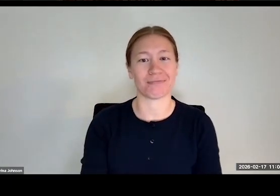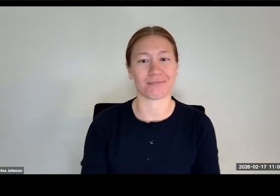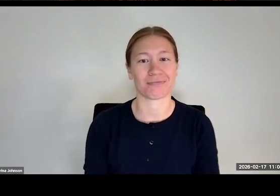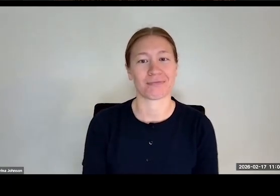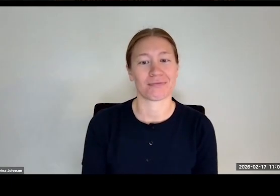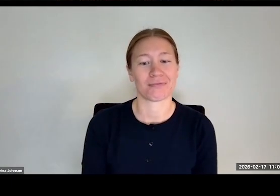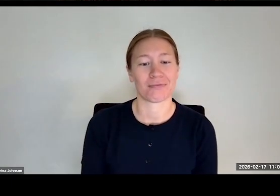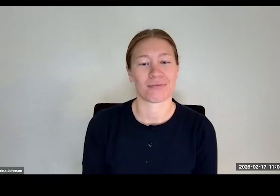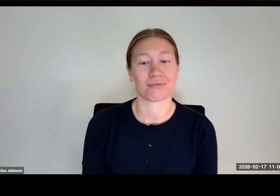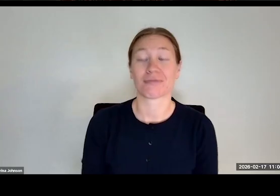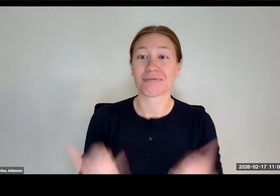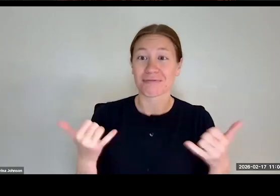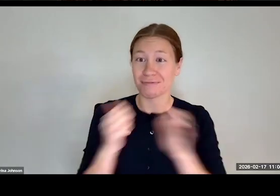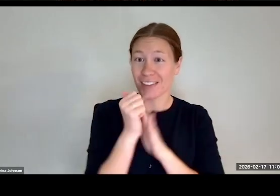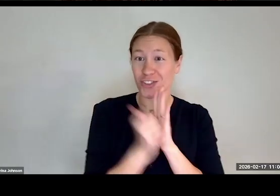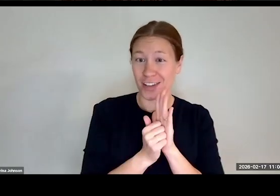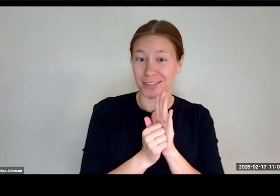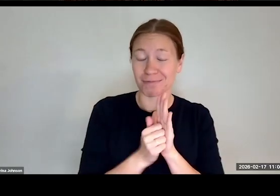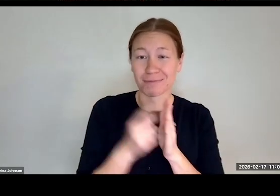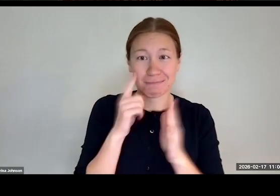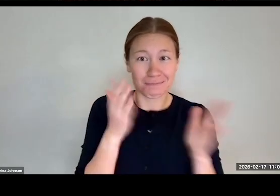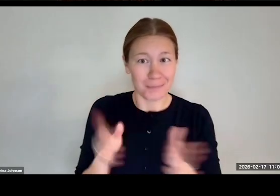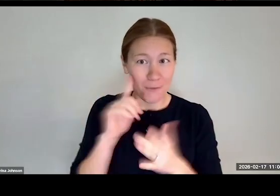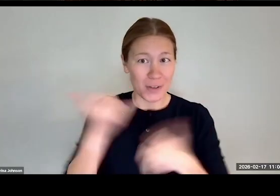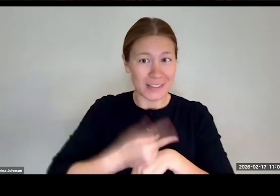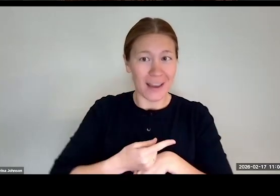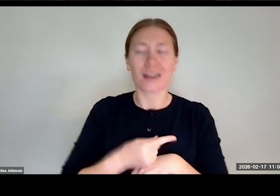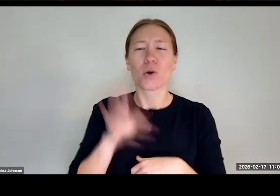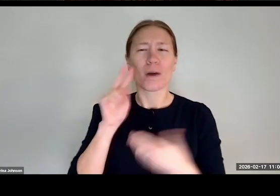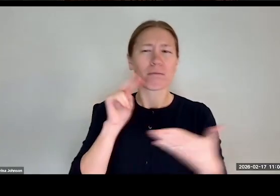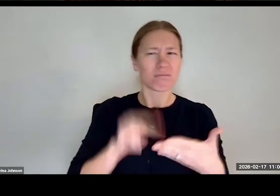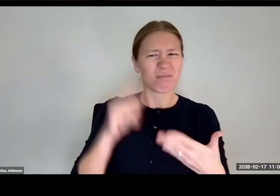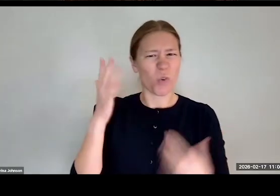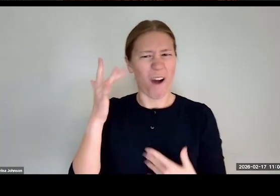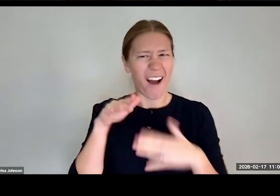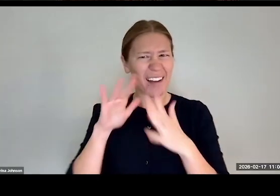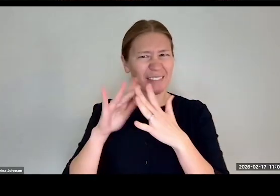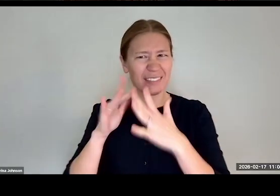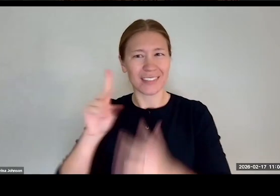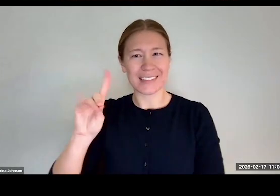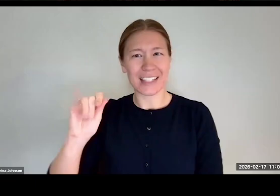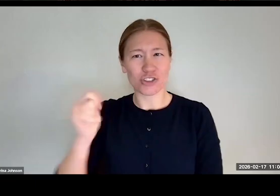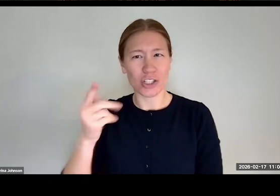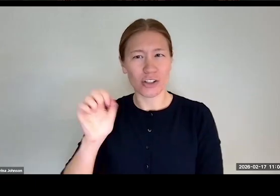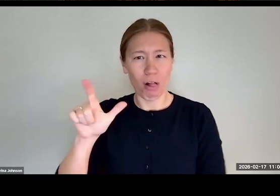Okay, so our agenda today, we are going to be looking at why digital accessibility matters. We'll be talking about elements